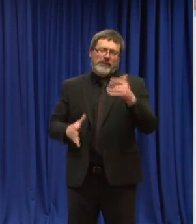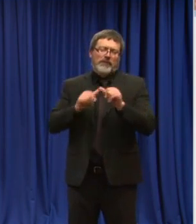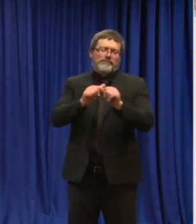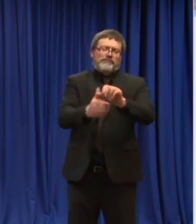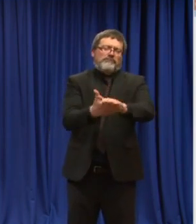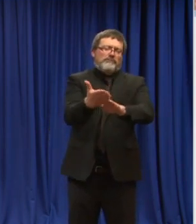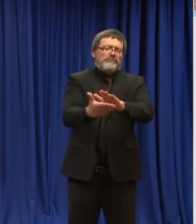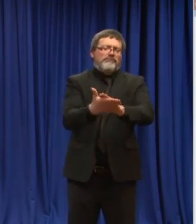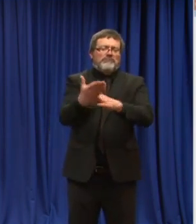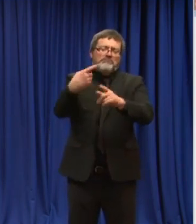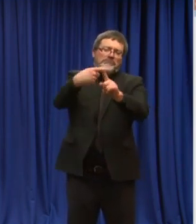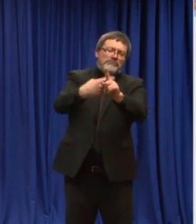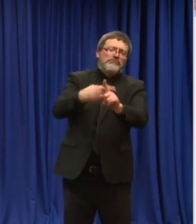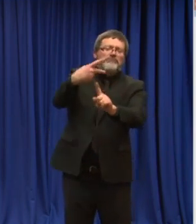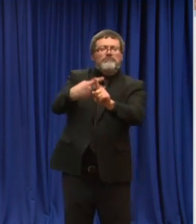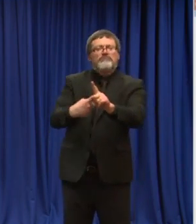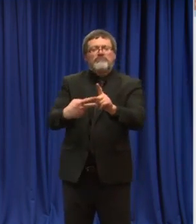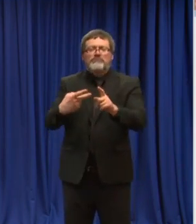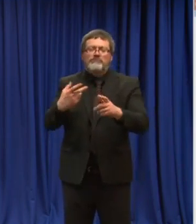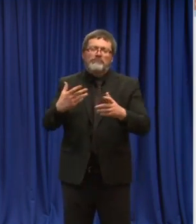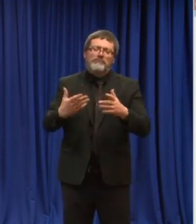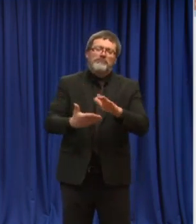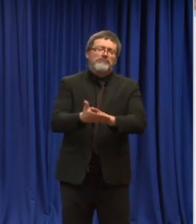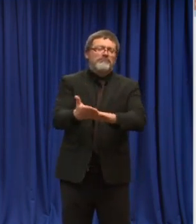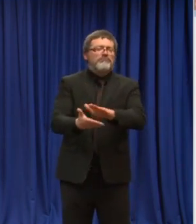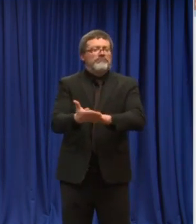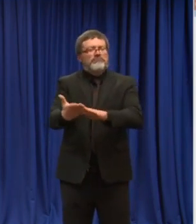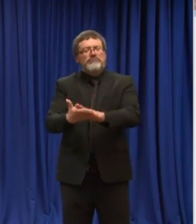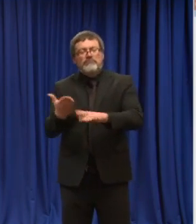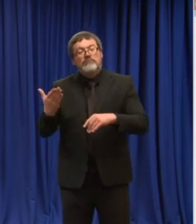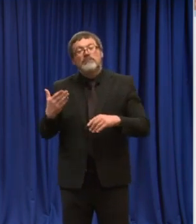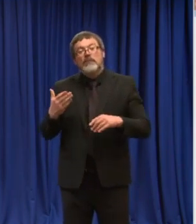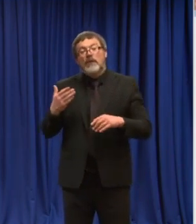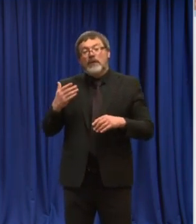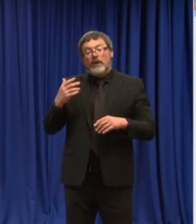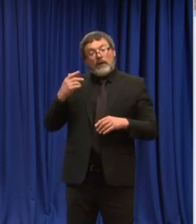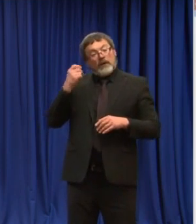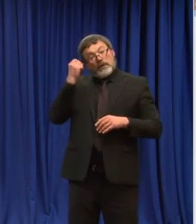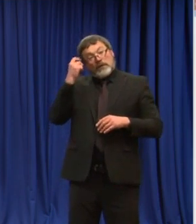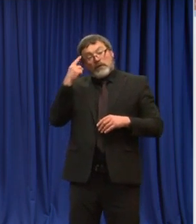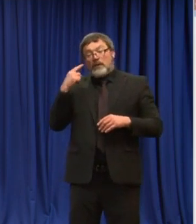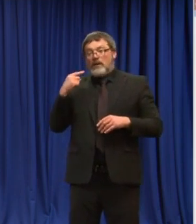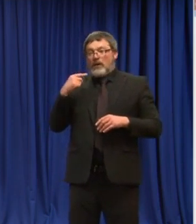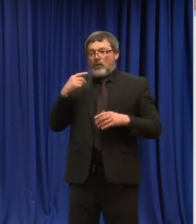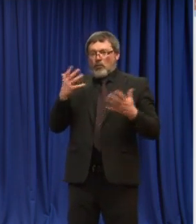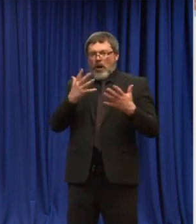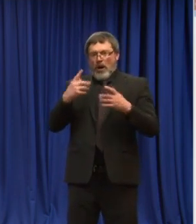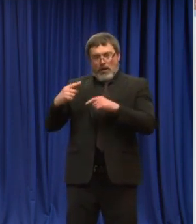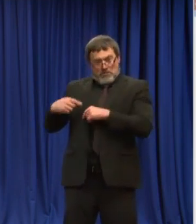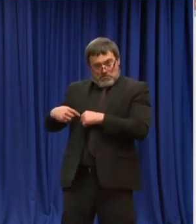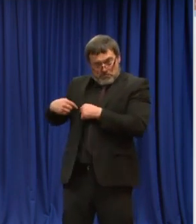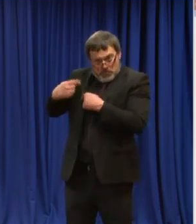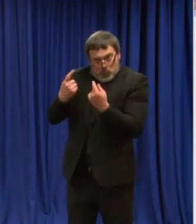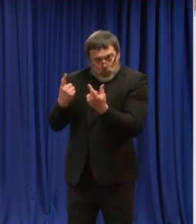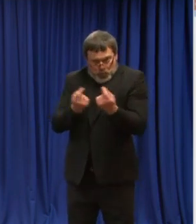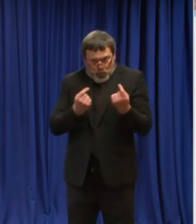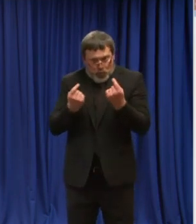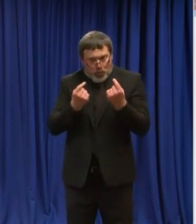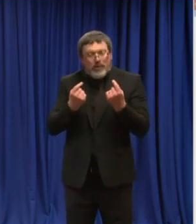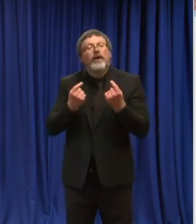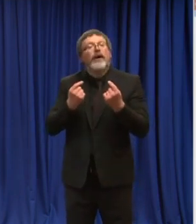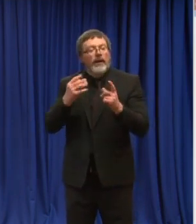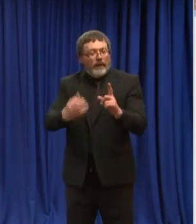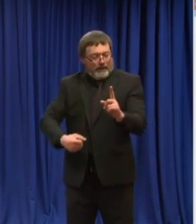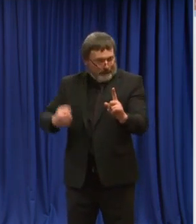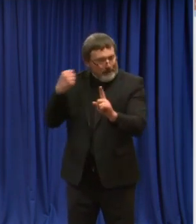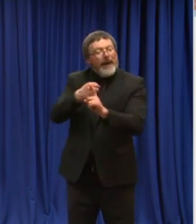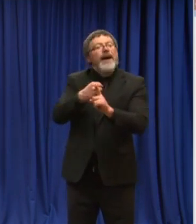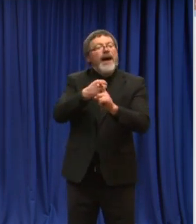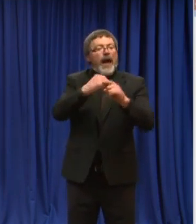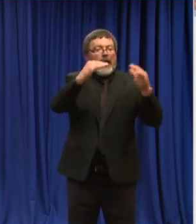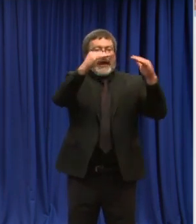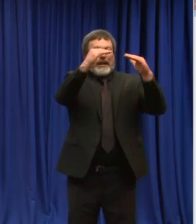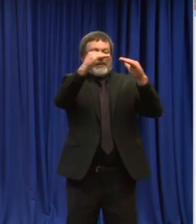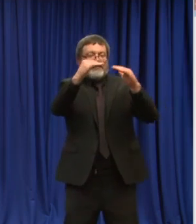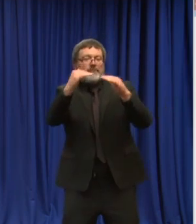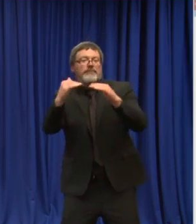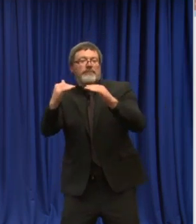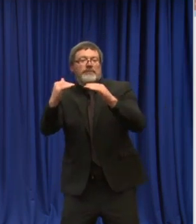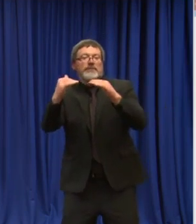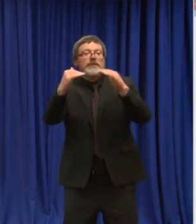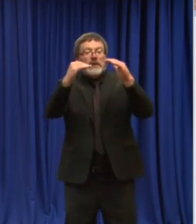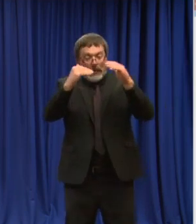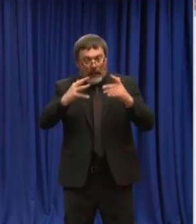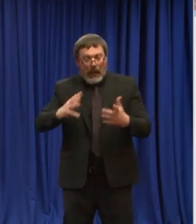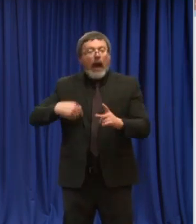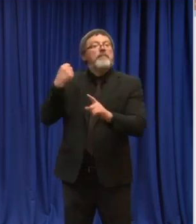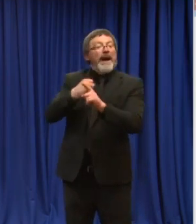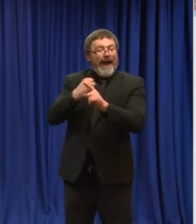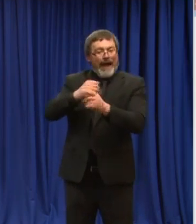MANY MORE WEEKS OUR NEW HAMPSHIRE STRATEGY IS SHOWING SOME EARLY SIGNS OF POTENTIALLY HAVING AN IMPACT ON SLOWING THE SPREAD OF COVID-19 BASED ON NOT ONLY THE TOTAL NUMBERS OF CASES